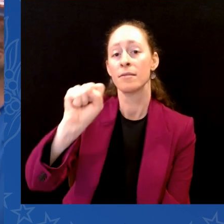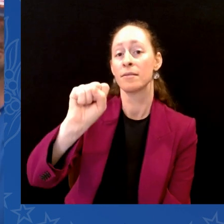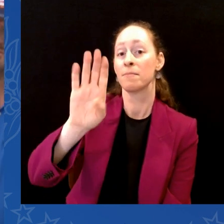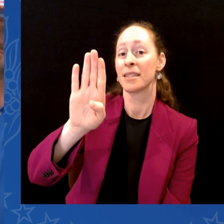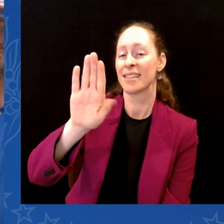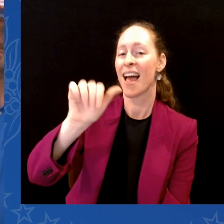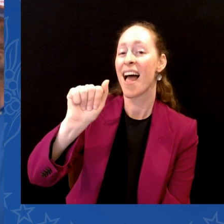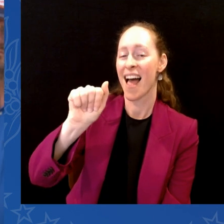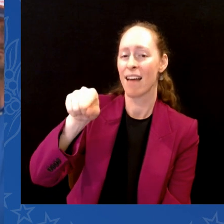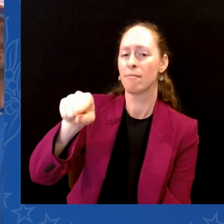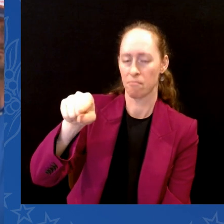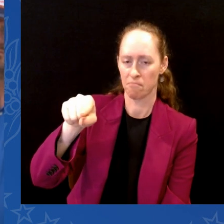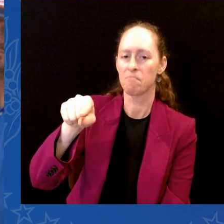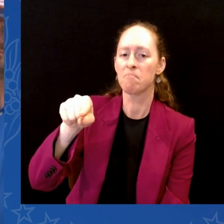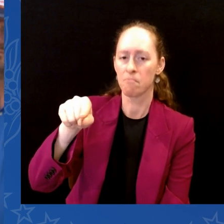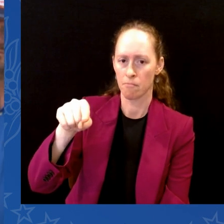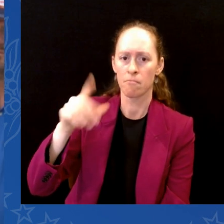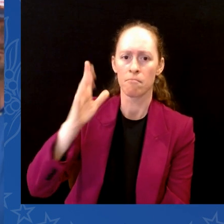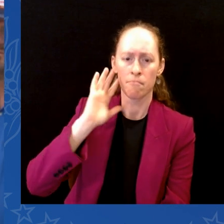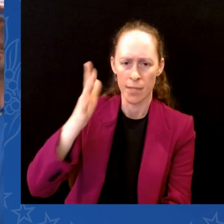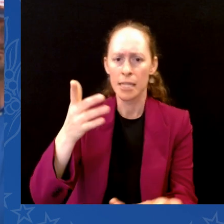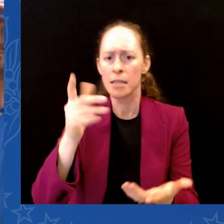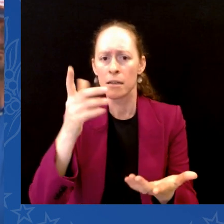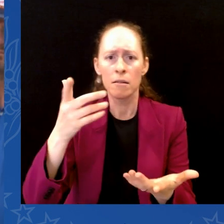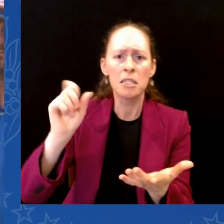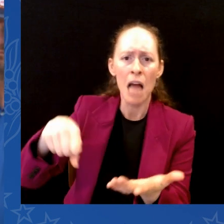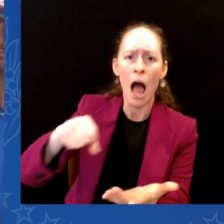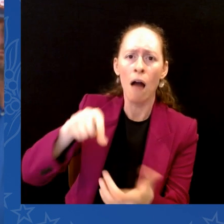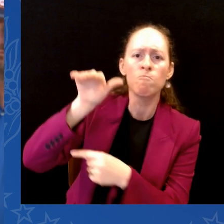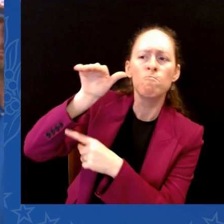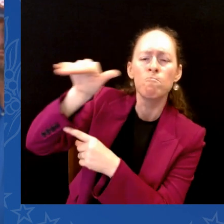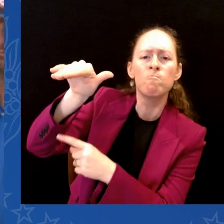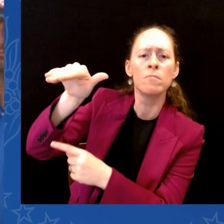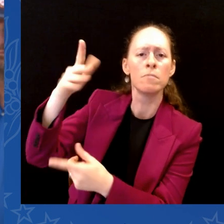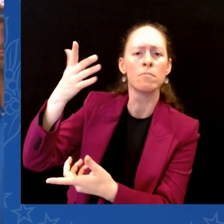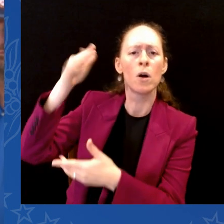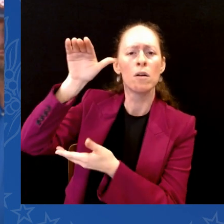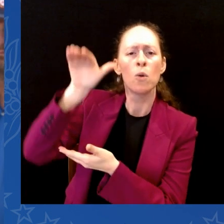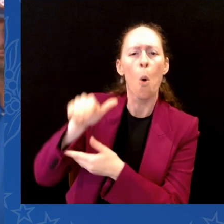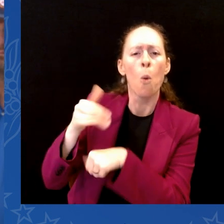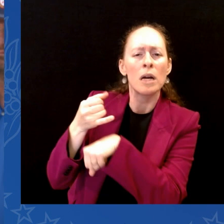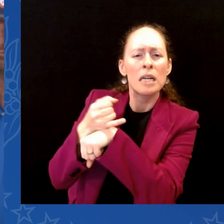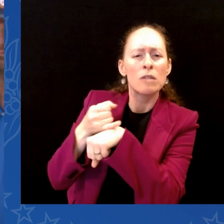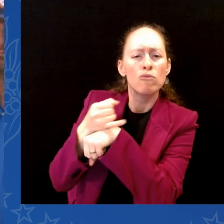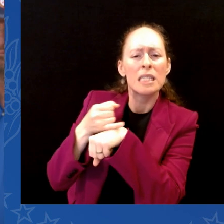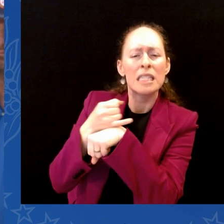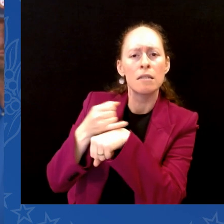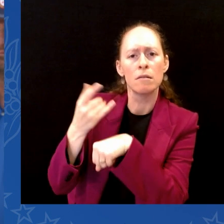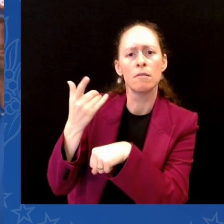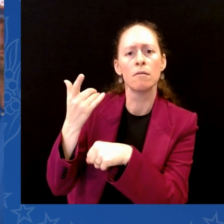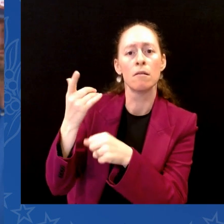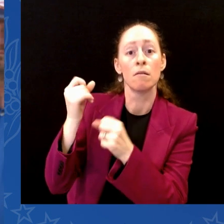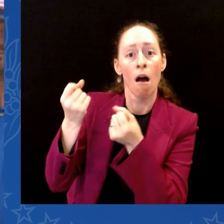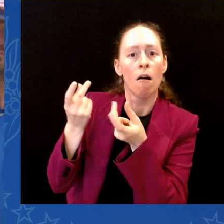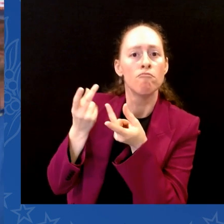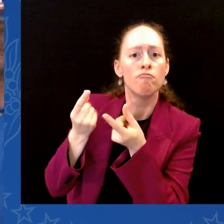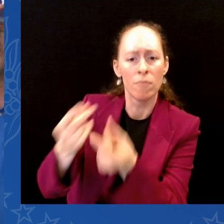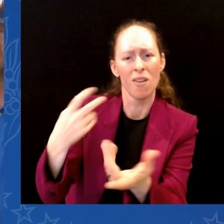that can provide up to $2 million for small businesses and non-profits and additional money for lost income